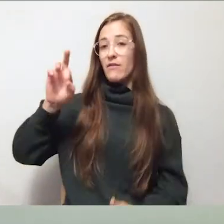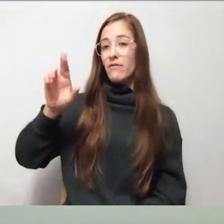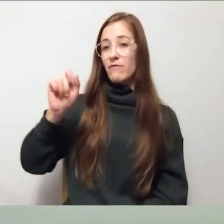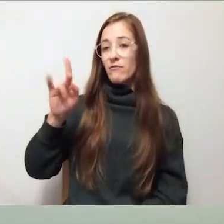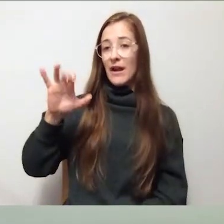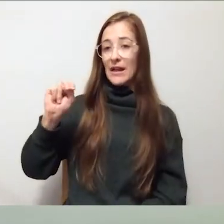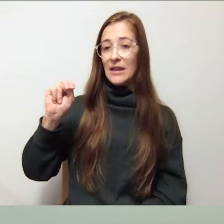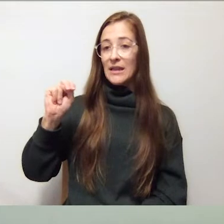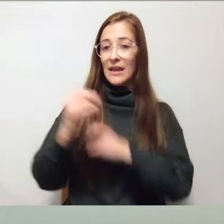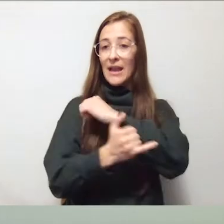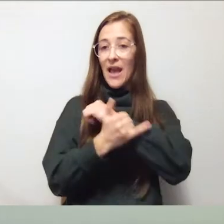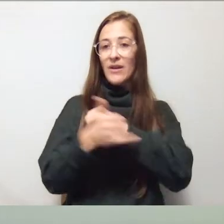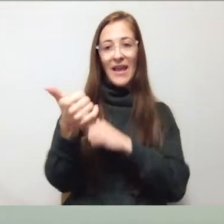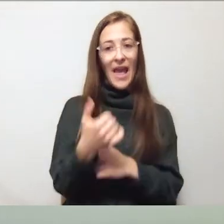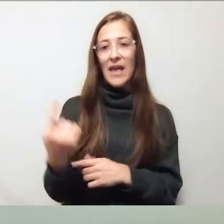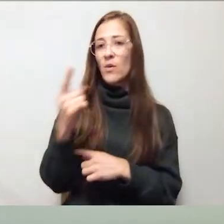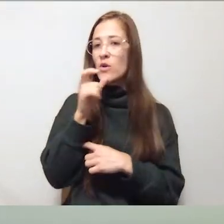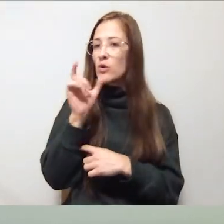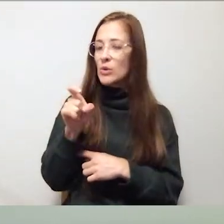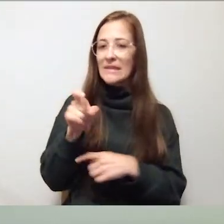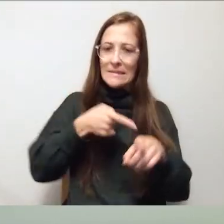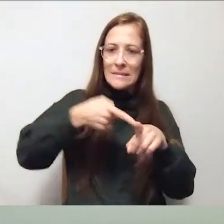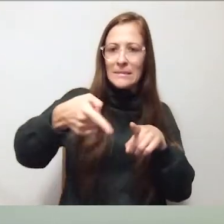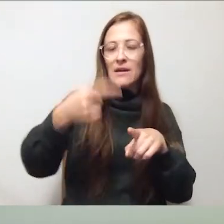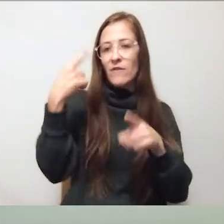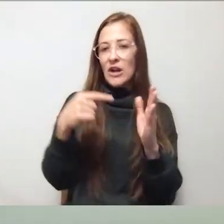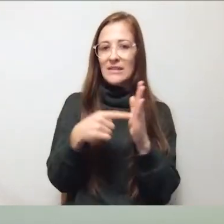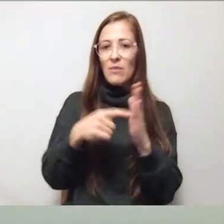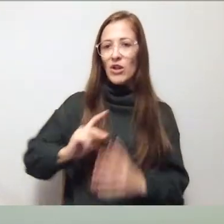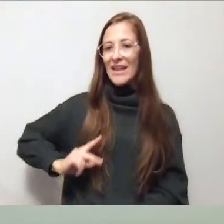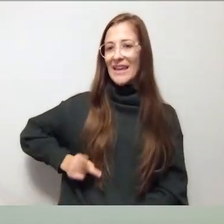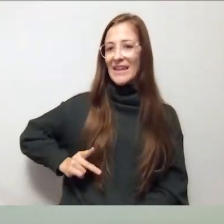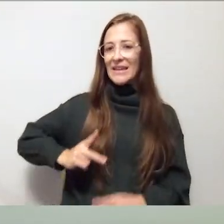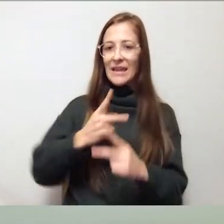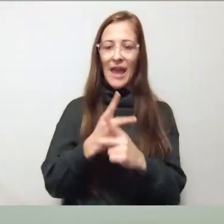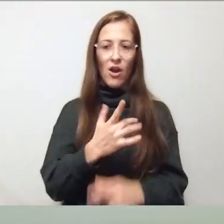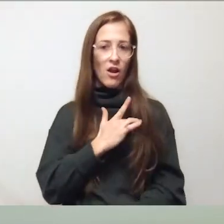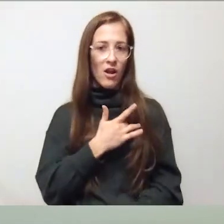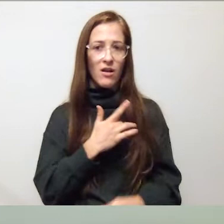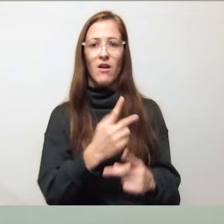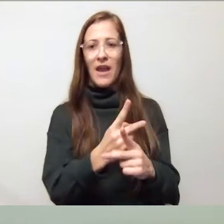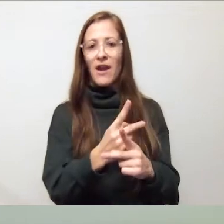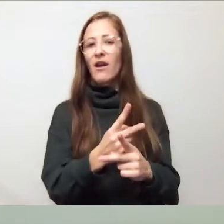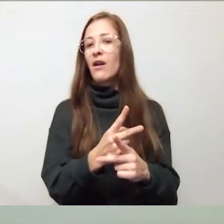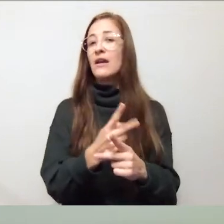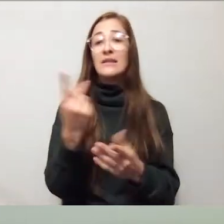anybody that needs specialty services such as nephrology, cardiology, they have to travel sometimes to Vermont